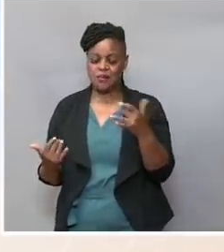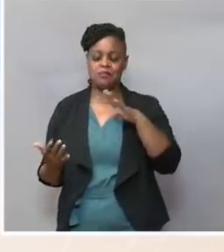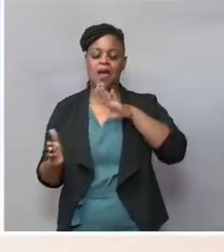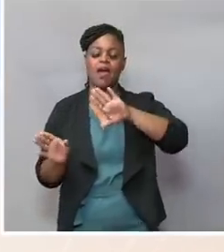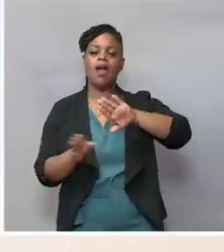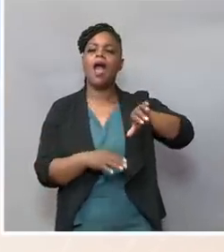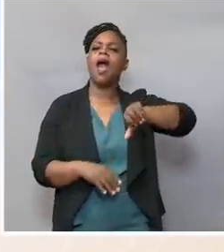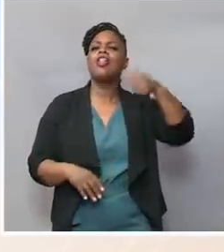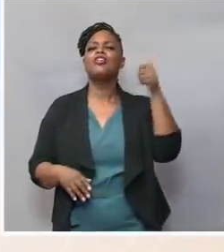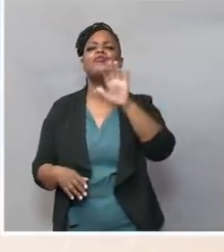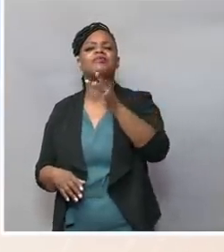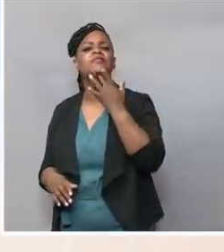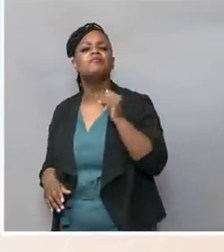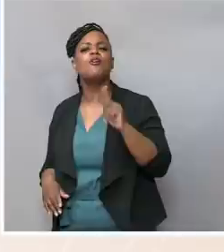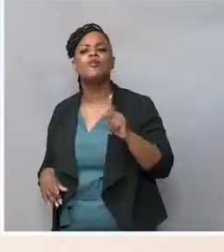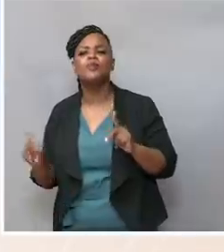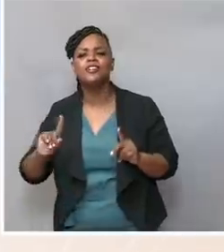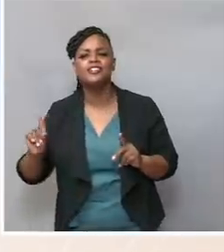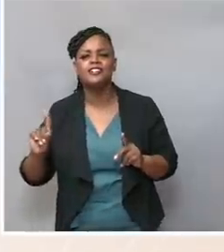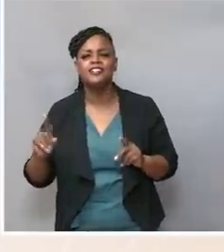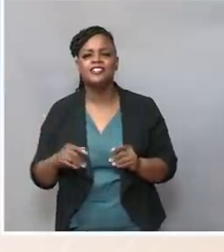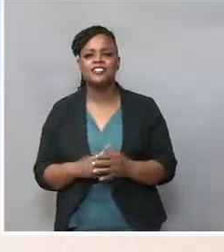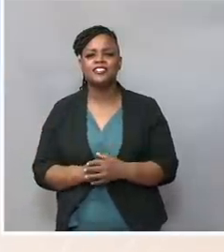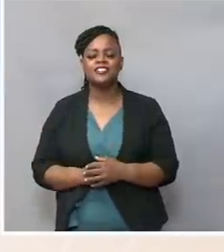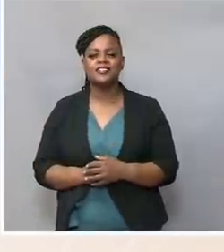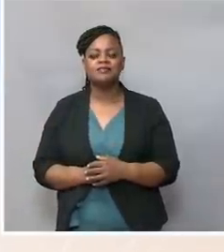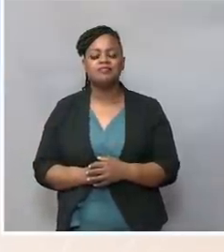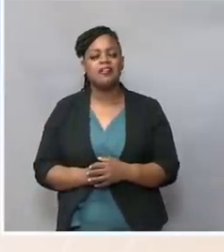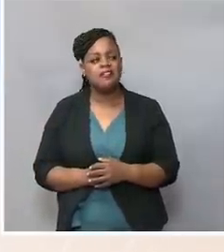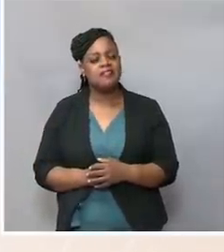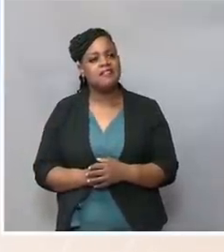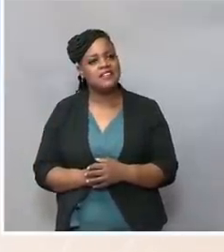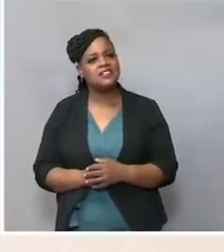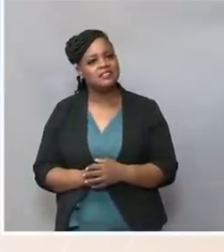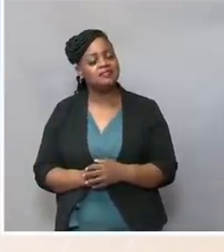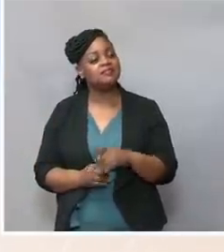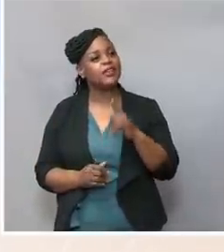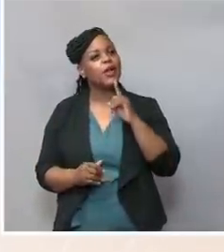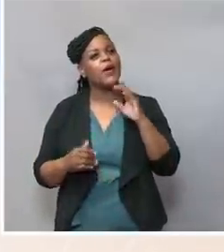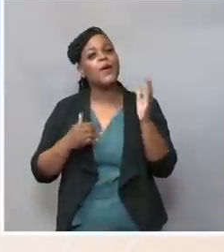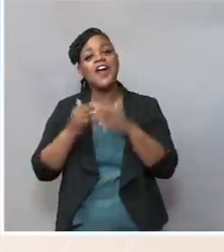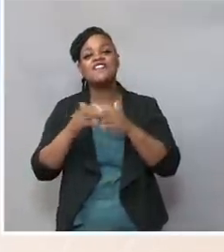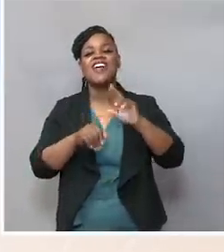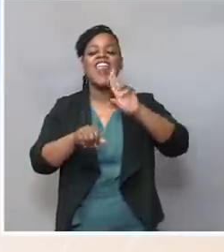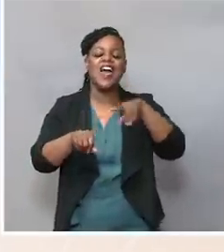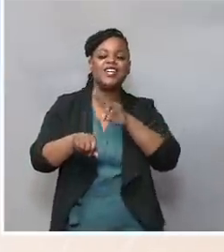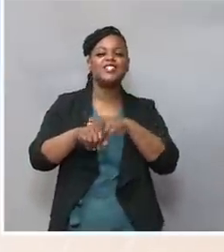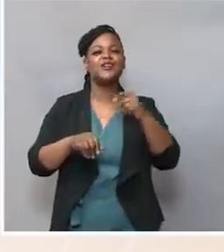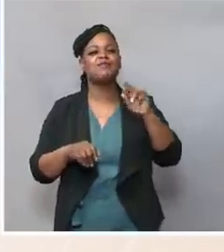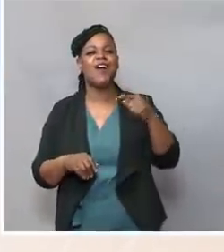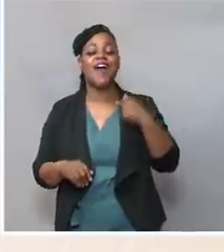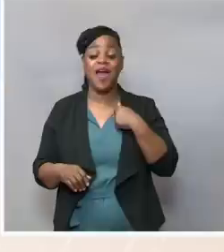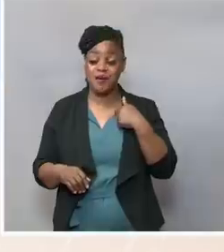Casimer Rosiecki: My favorite national park is whichever national park I'm standing in. I always find inspiration and joy